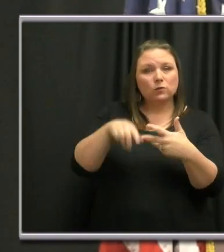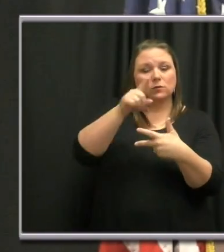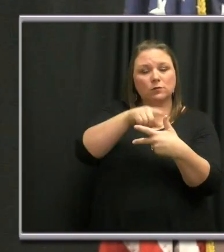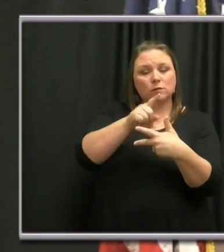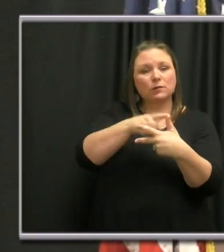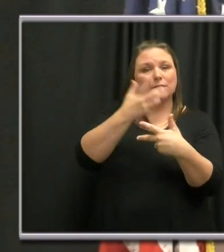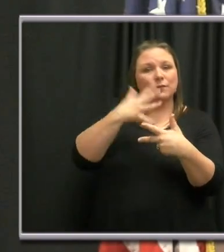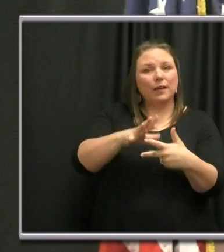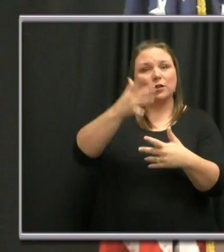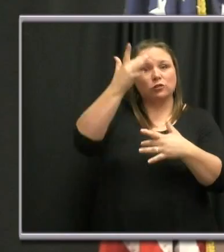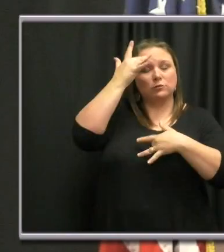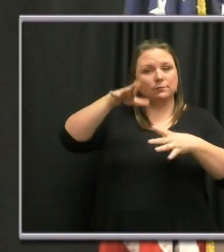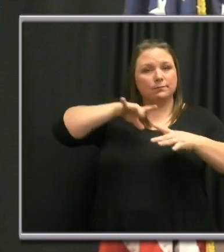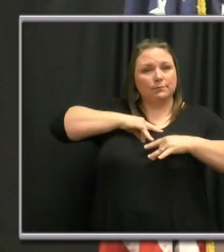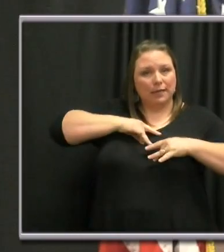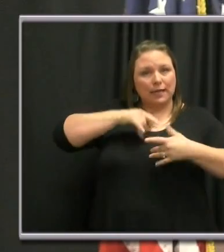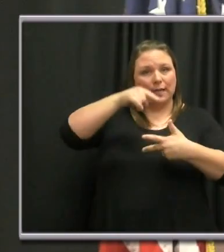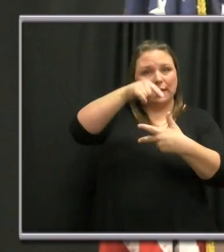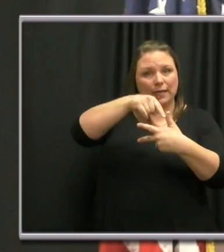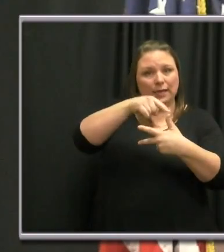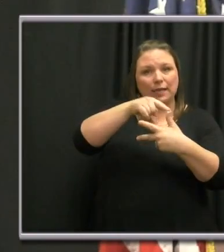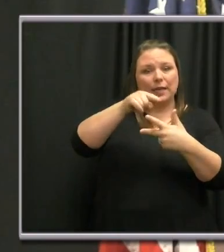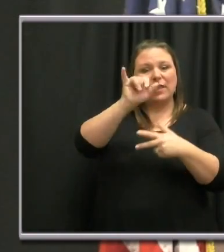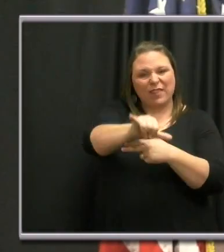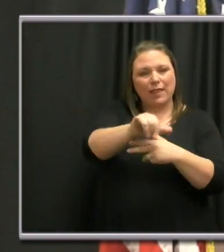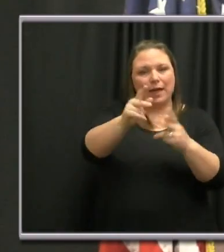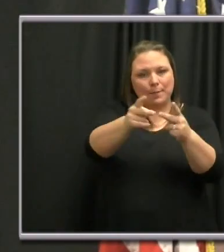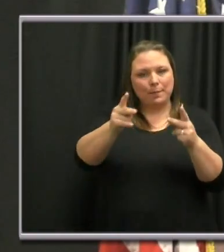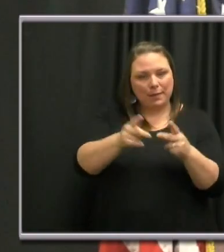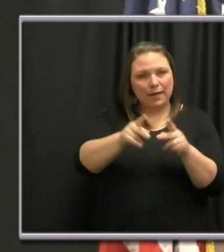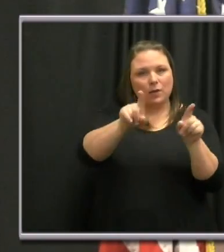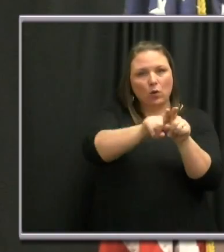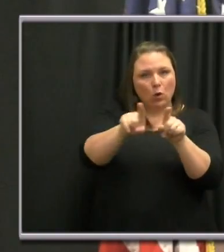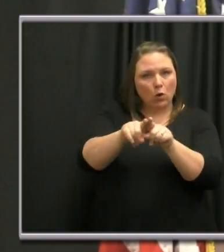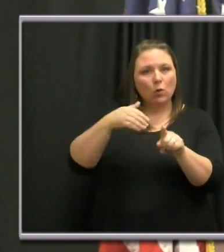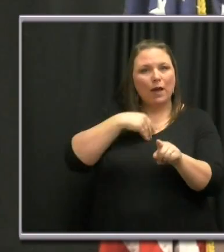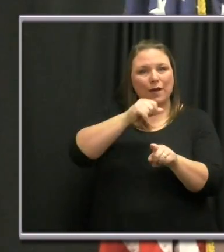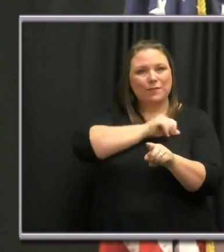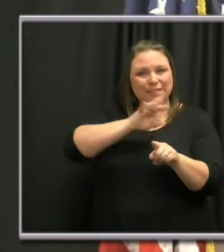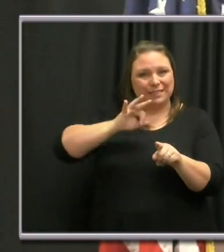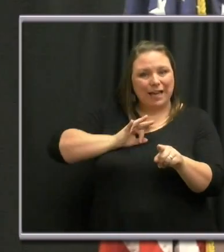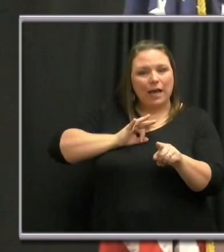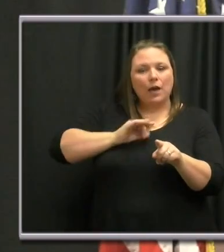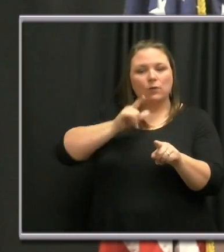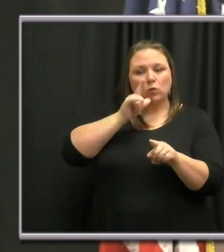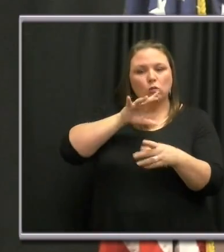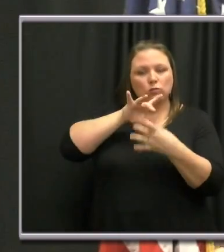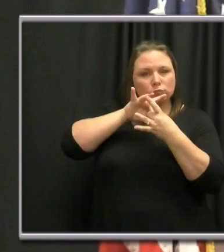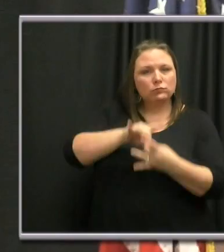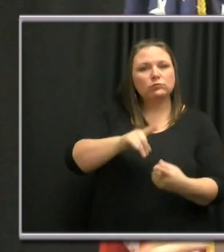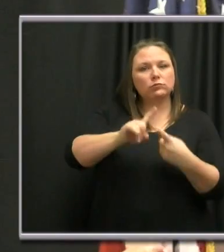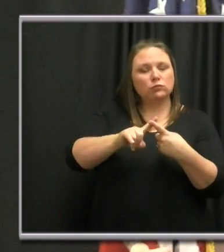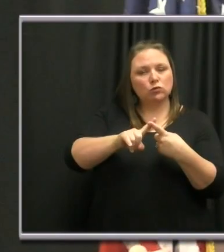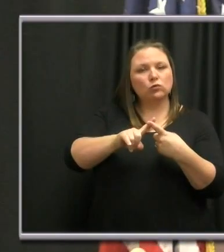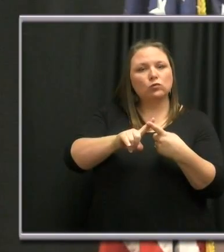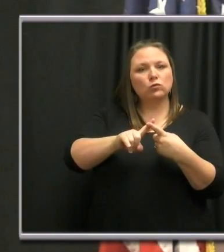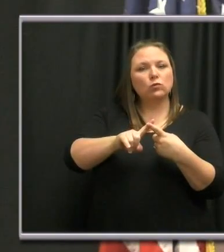INDIVIDUALS WHO AREWAITING RESULTS ONE INDIVIDUAL WHO'S TESTED POSITIVE- THAT SHELTER